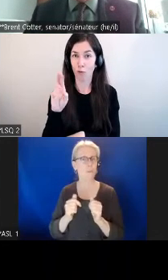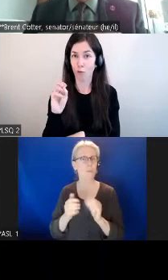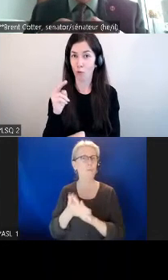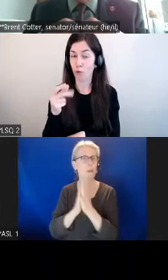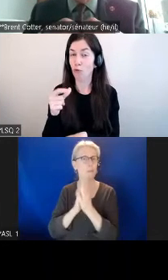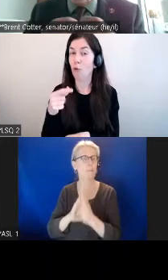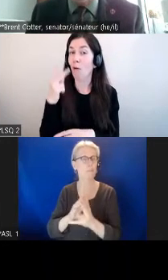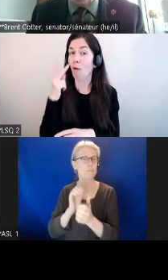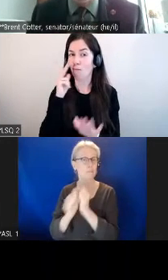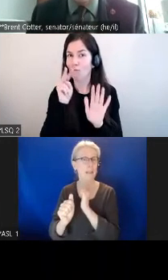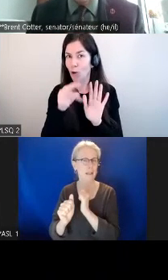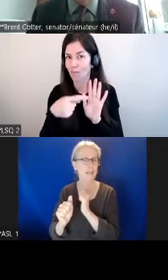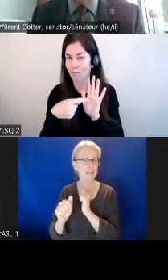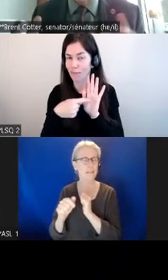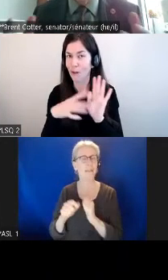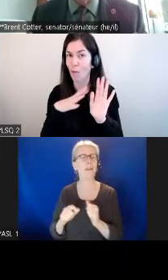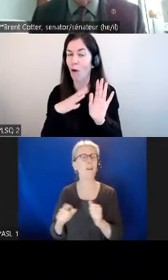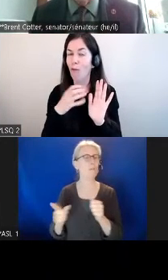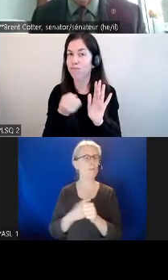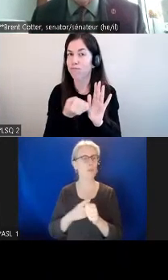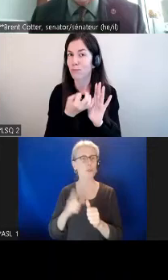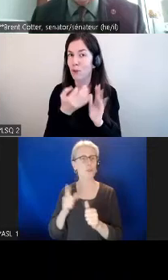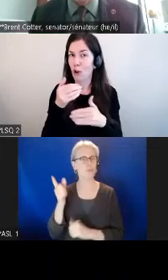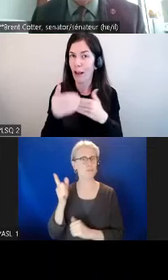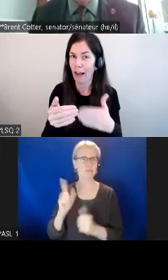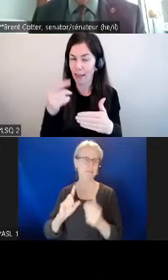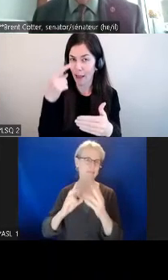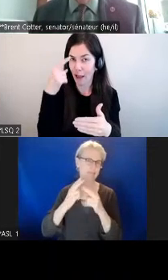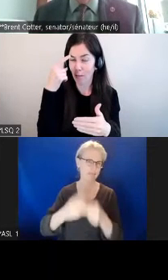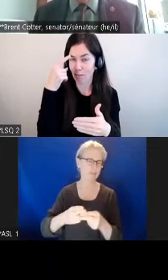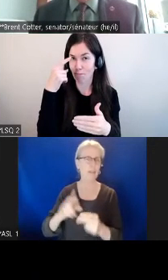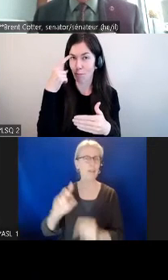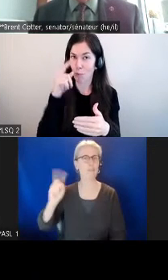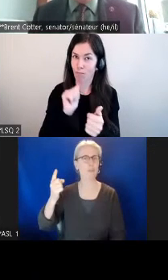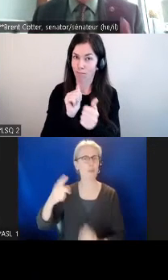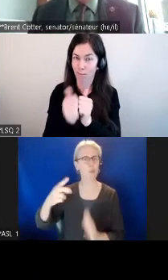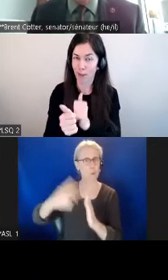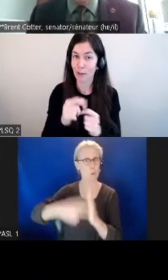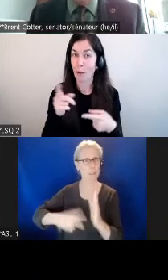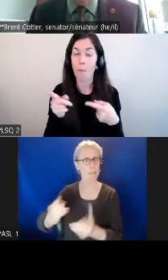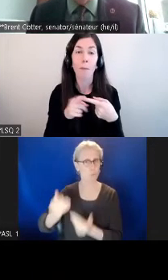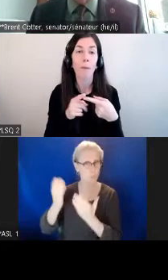THE FIRST IS ITS PRESENTATION, WHICH IS FIRST READING. THEN SECOND READING,